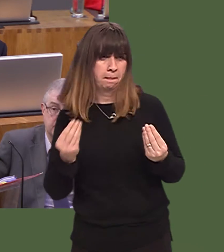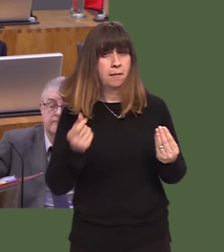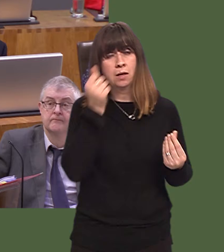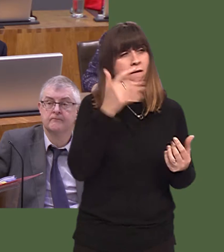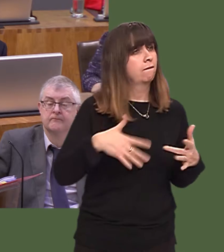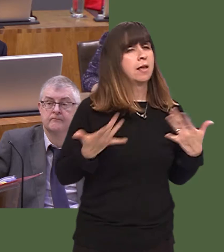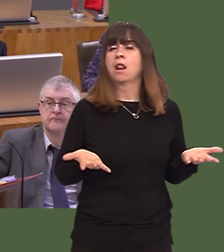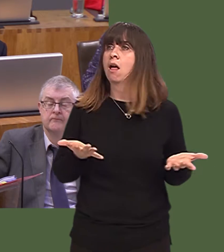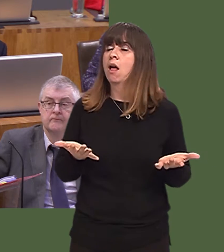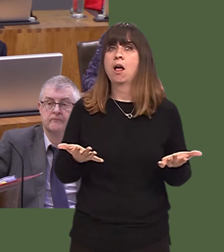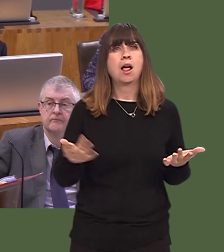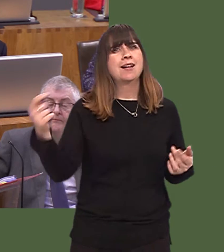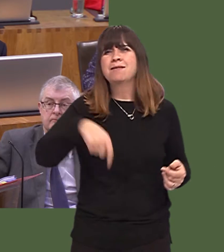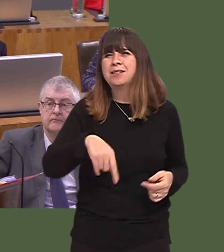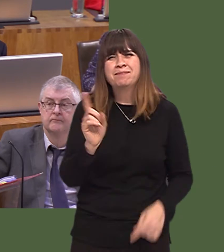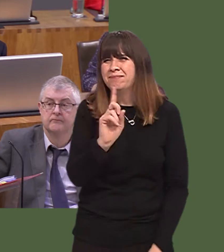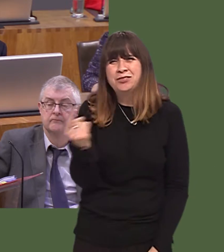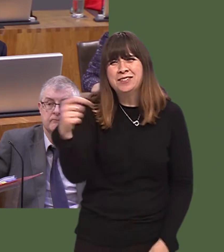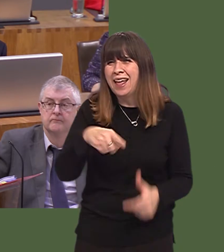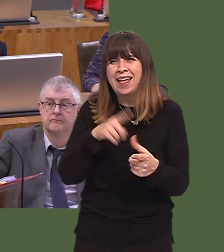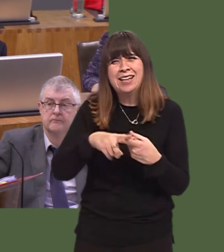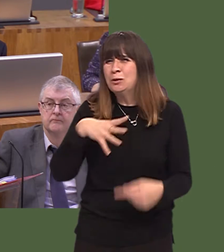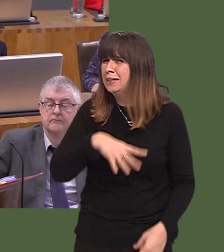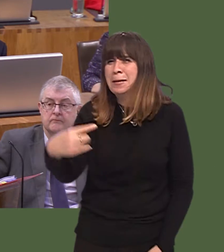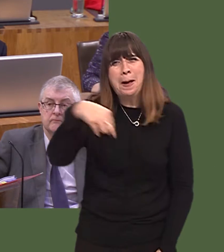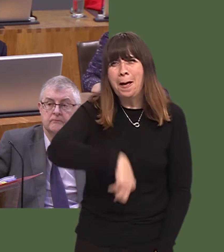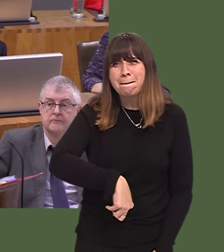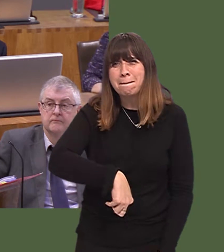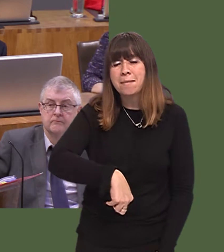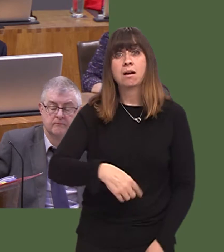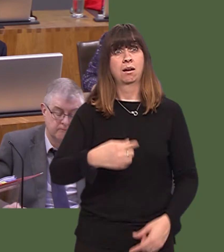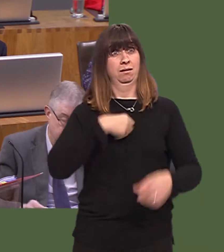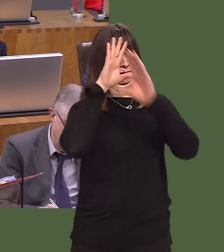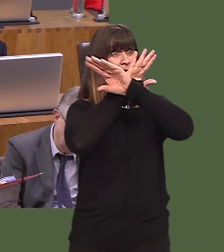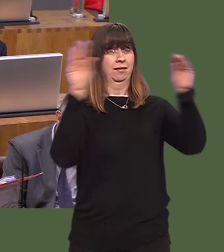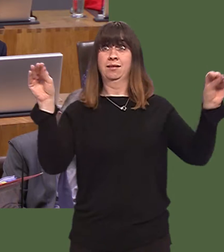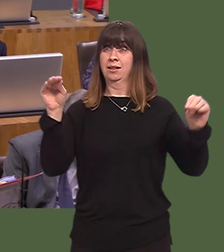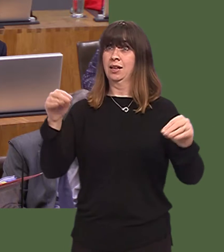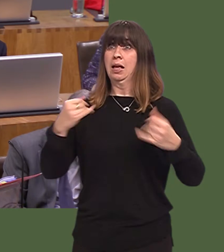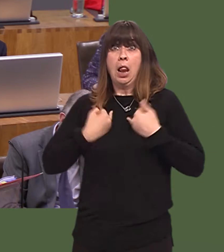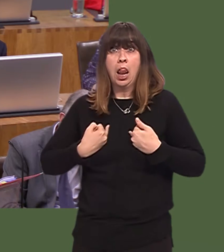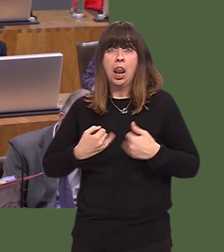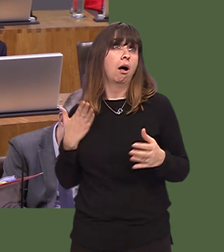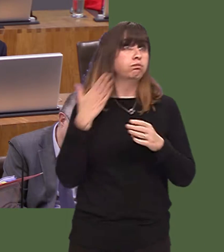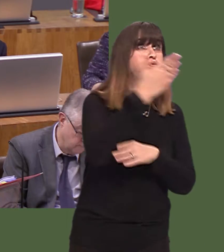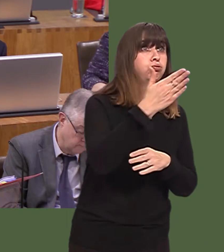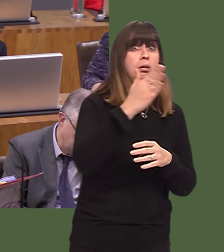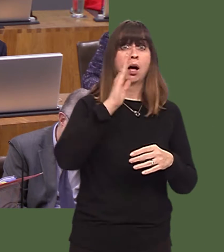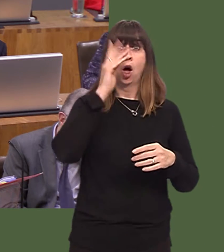are too many people going into A&E who donít need to be there. And so what we say to people is: ëGo to see the pharmacist, go to see a GP, and thereís